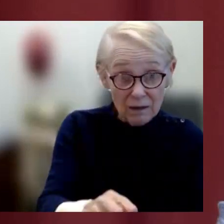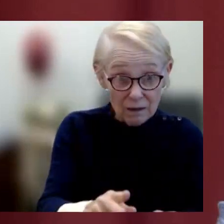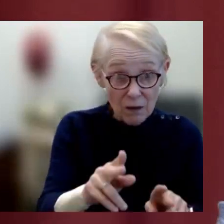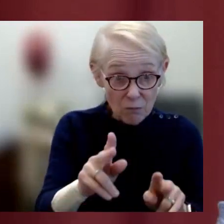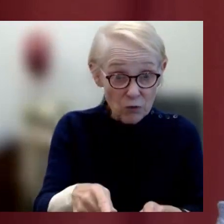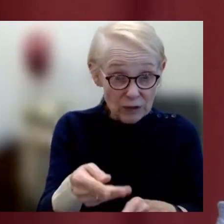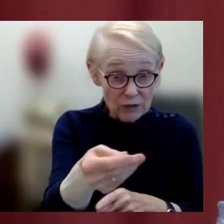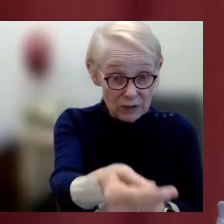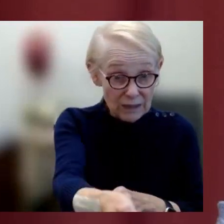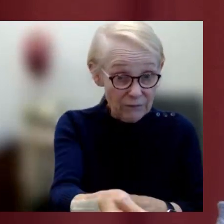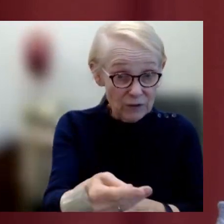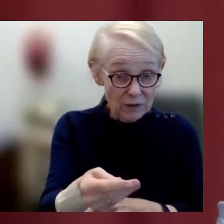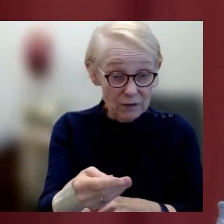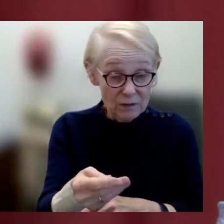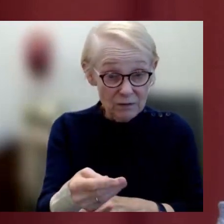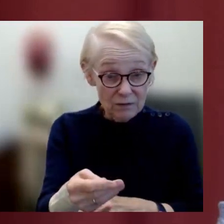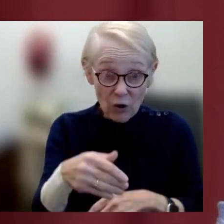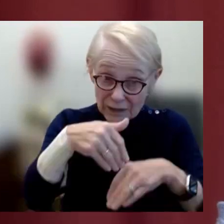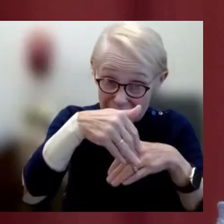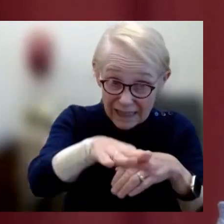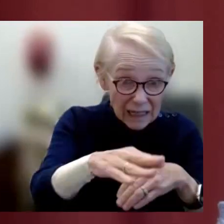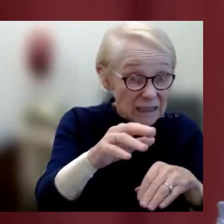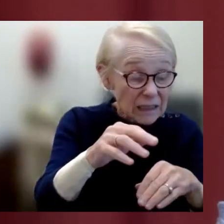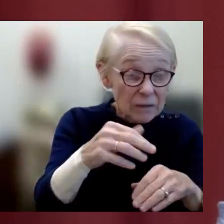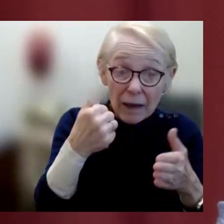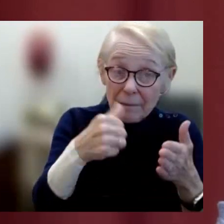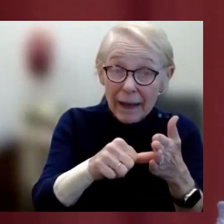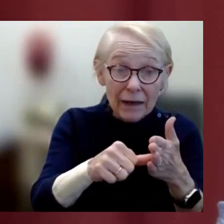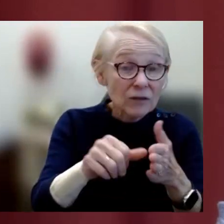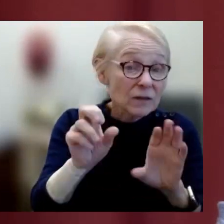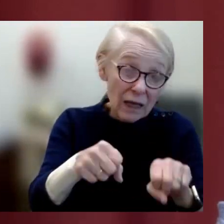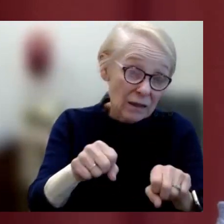ballot if they choose to mail it in that's fine if they choose to to take it to a Dropbox they can